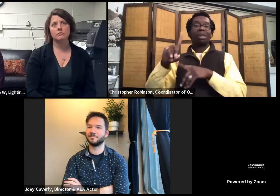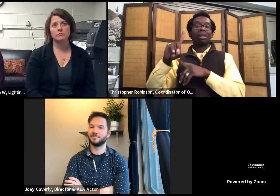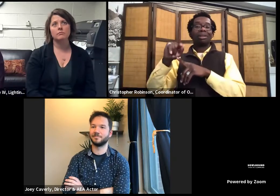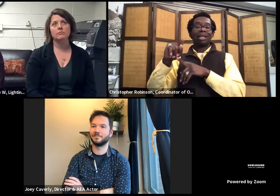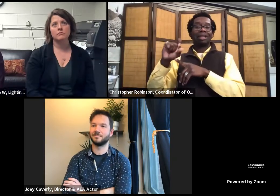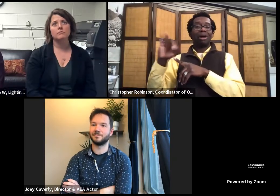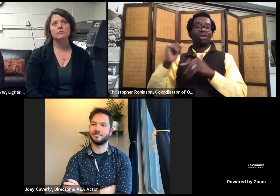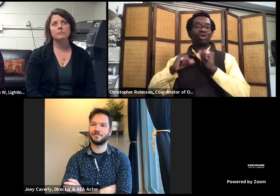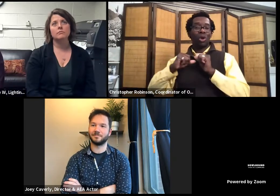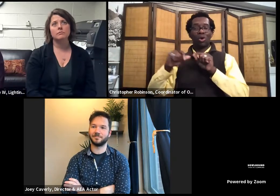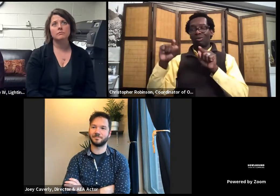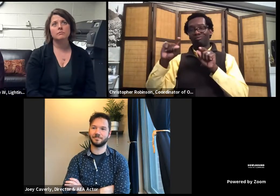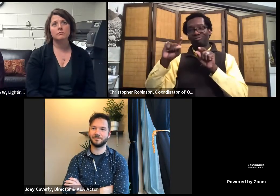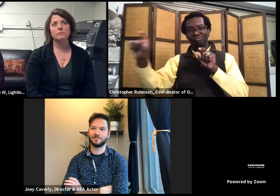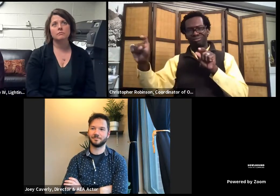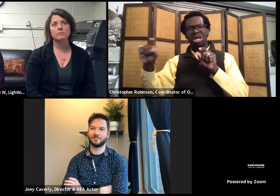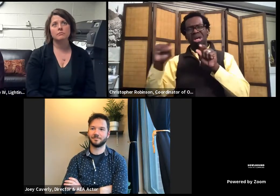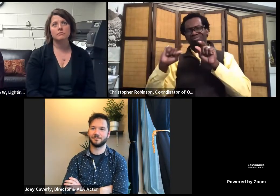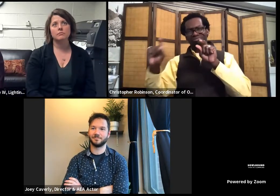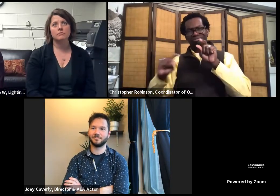the date of the rehearsal, the date of the show,